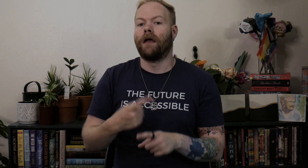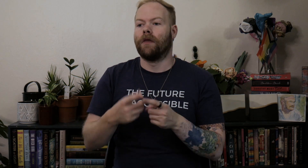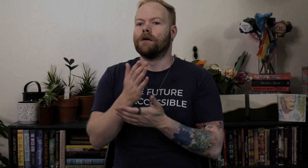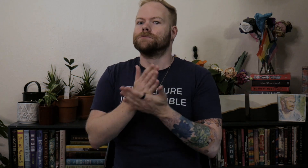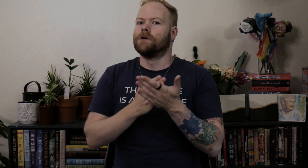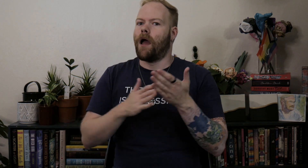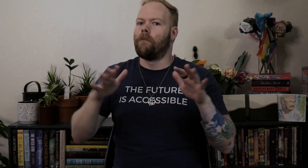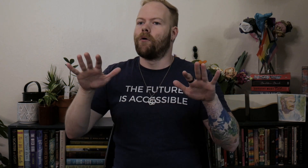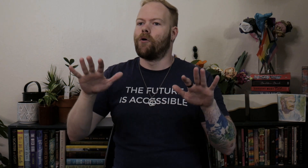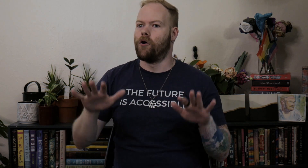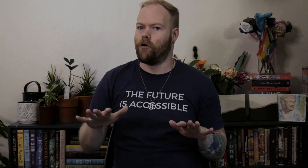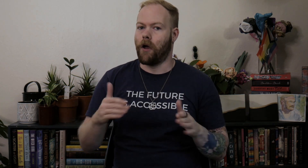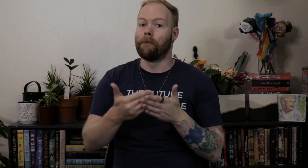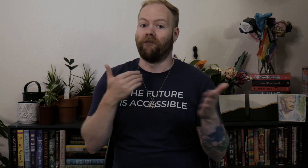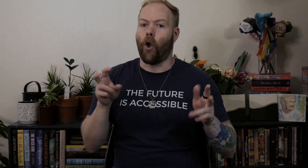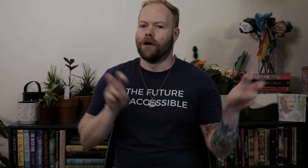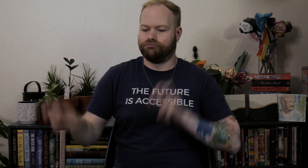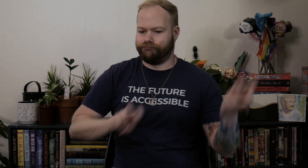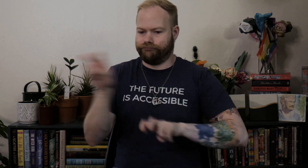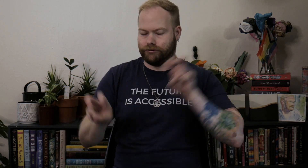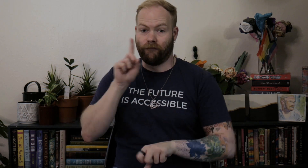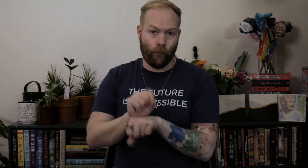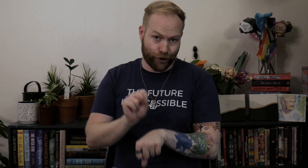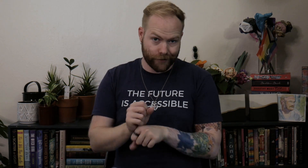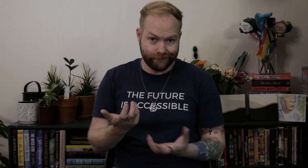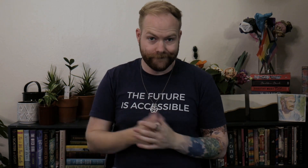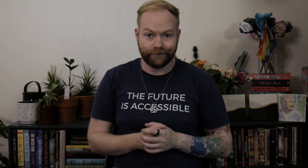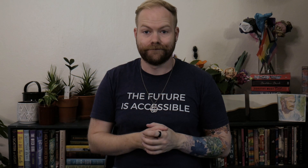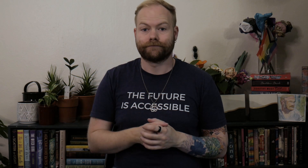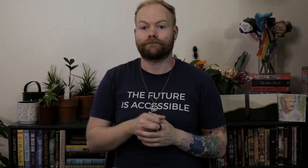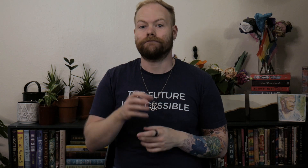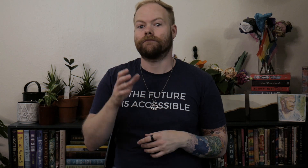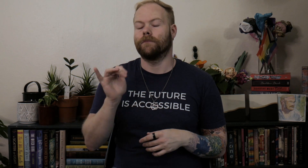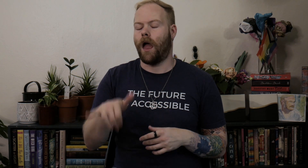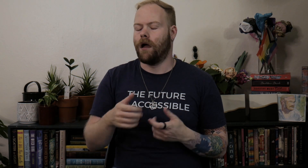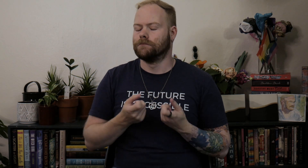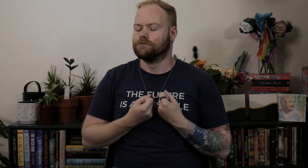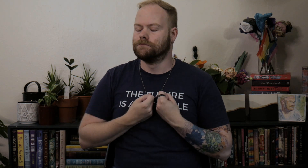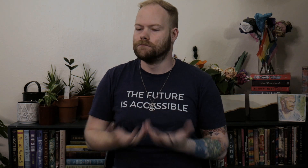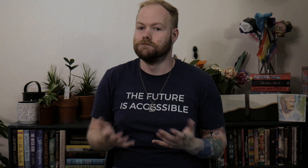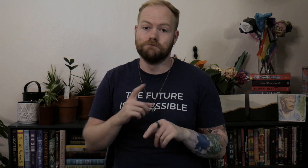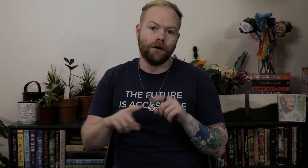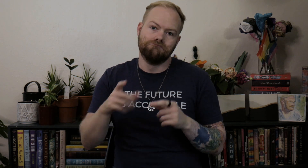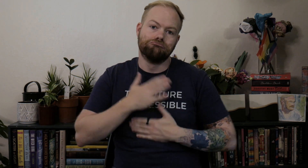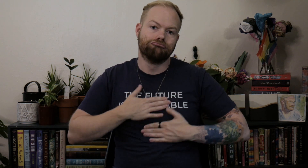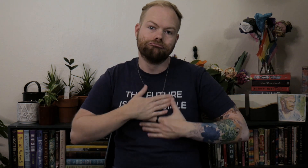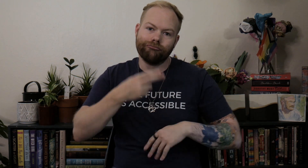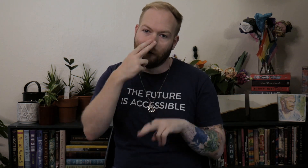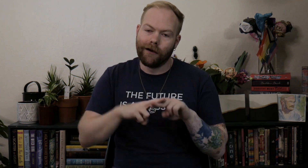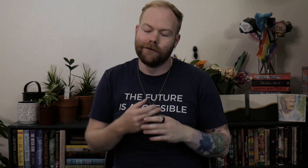Then there was some quiet before traveling a lot for work, that was TIRING but a lot of fun.